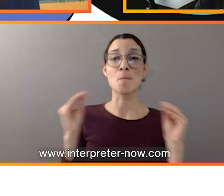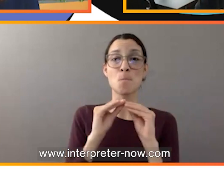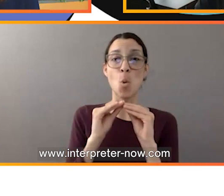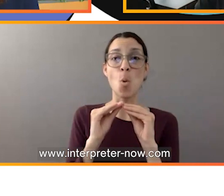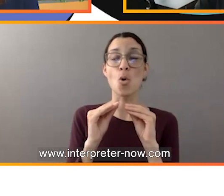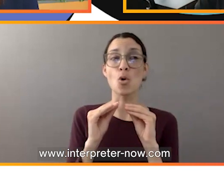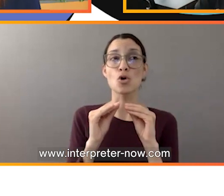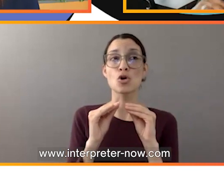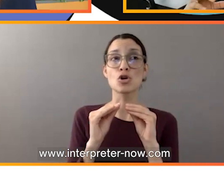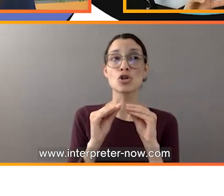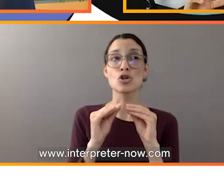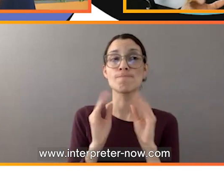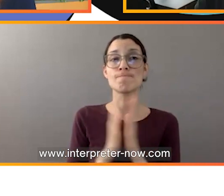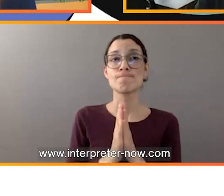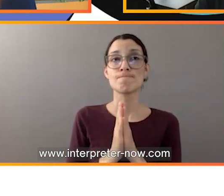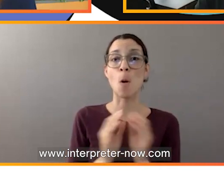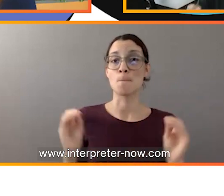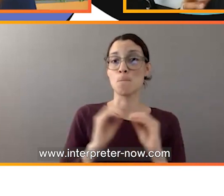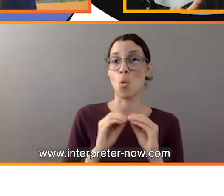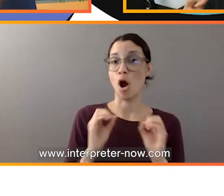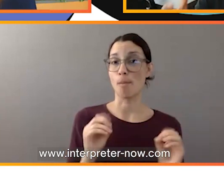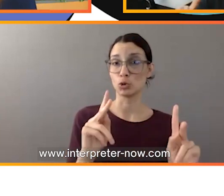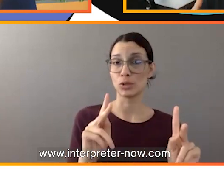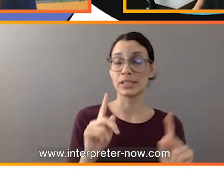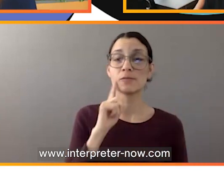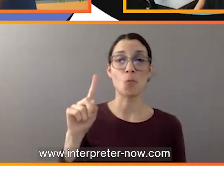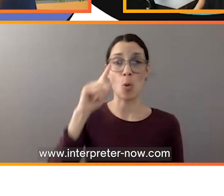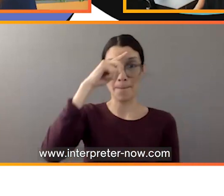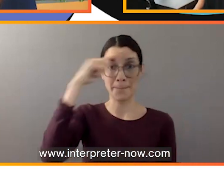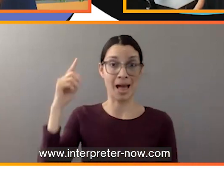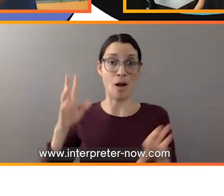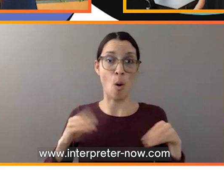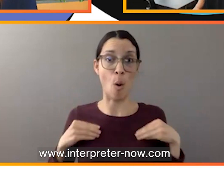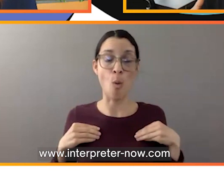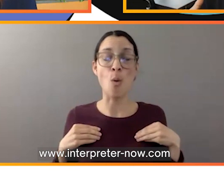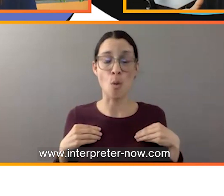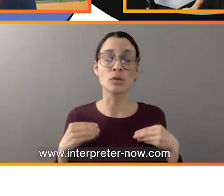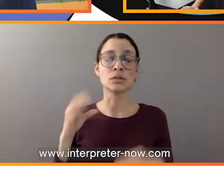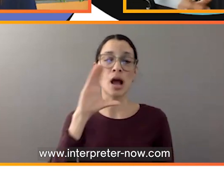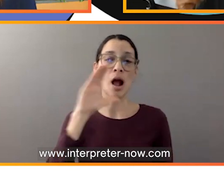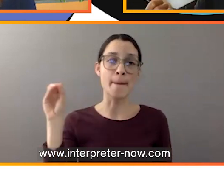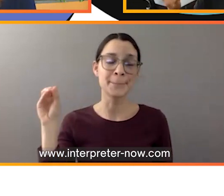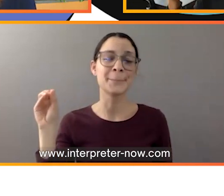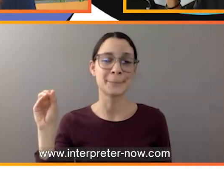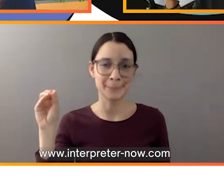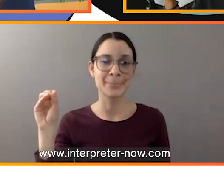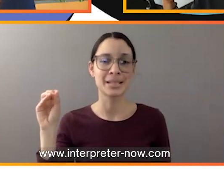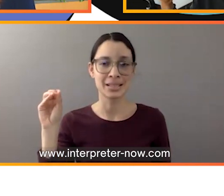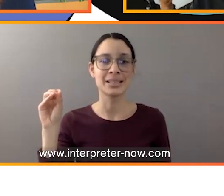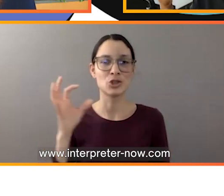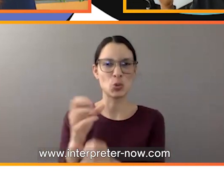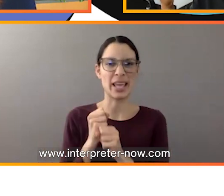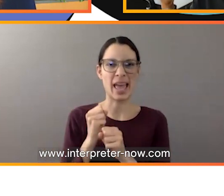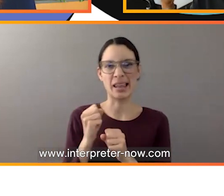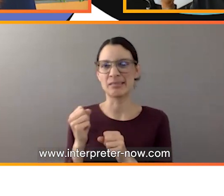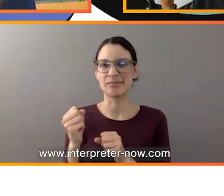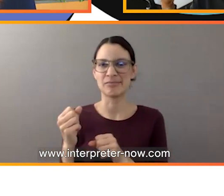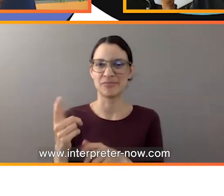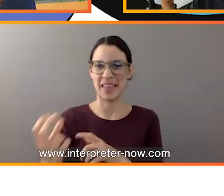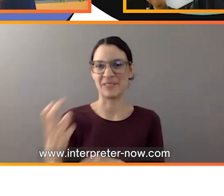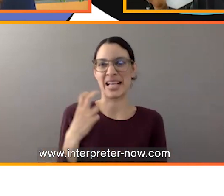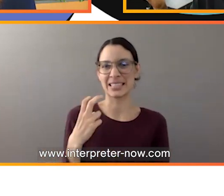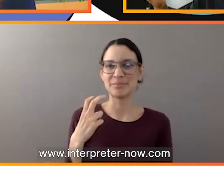Just talking about Black for a minute, is that the checks are smaller, still there's